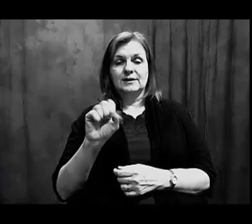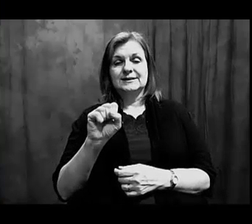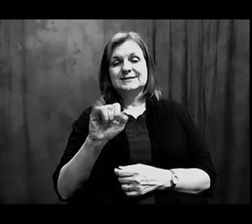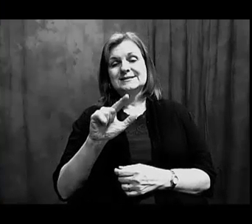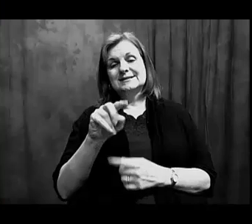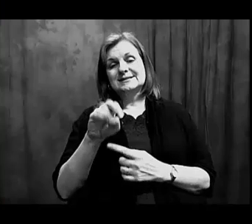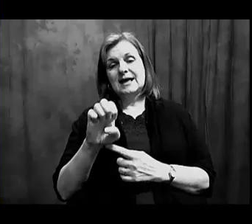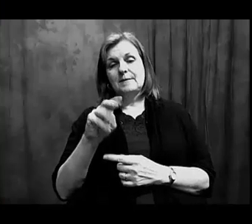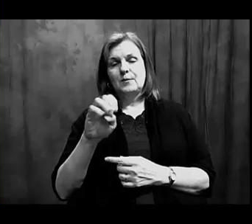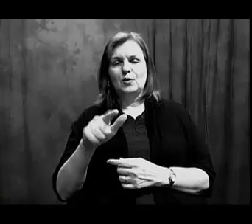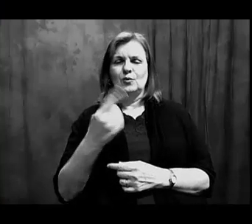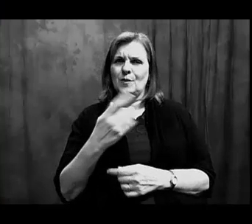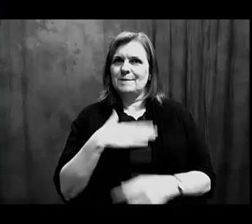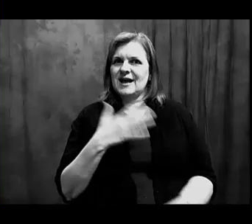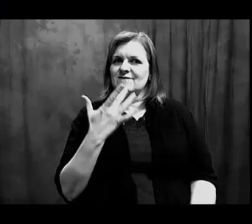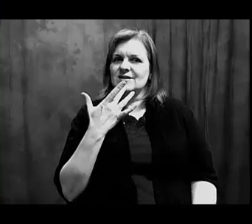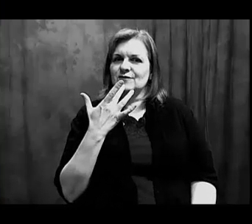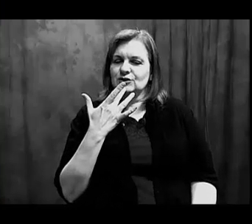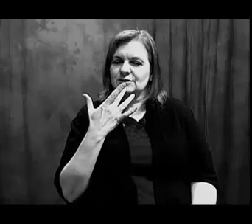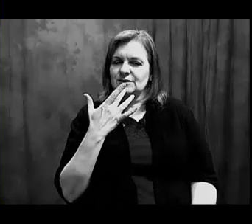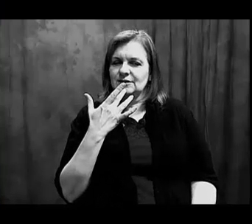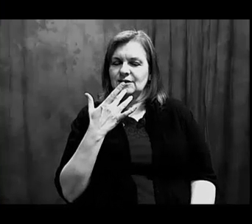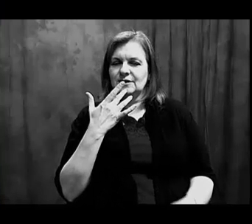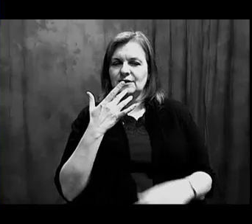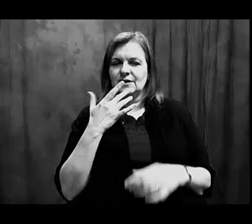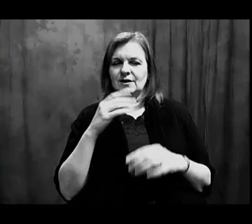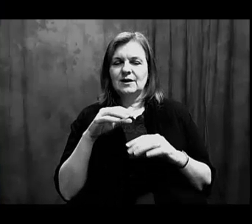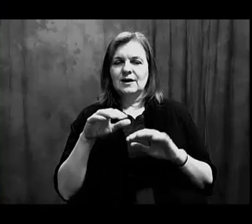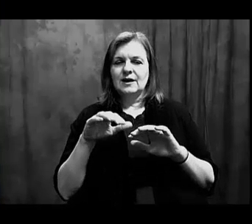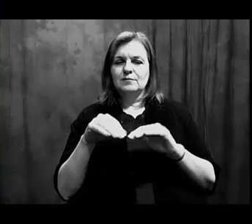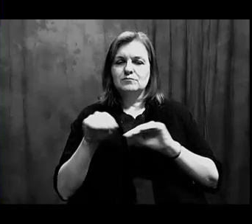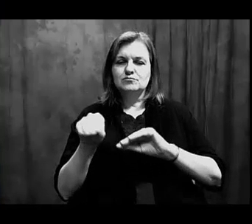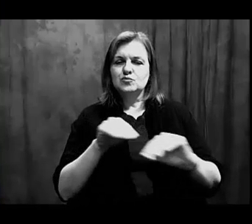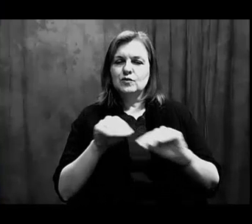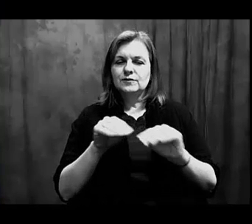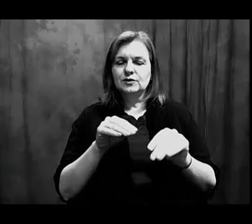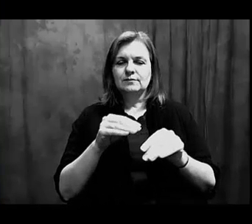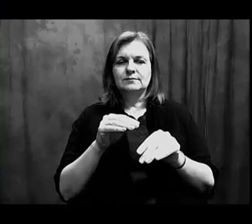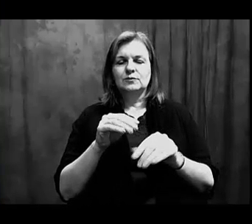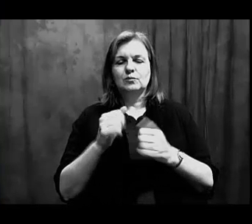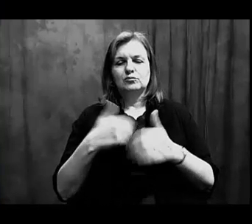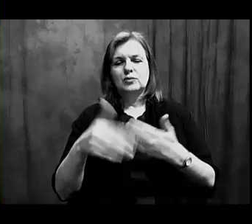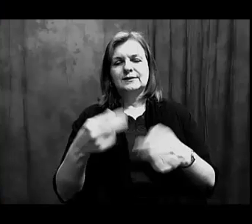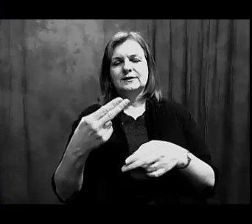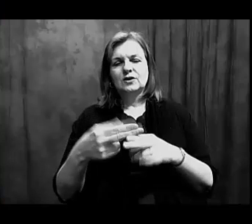one of my favorites!! actually moves by a process known as cytoplasmic streeaming